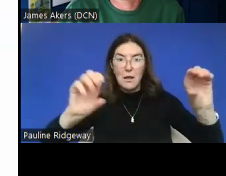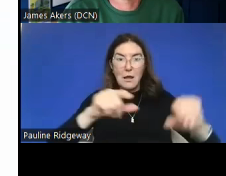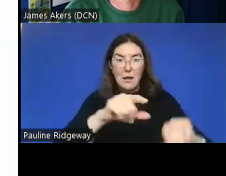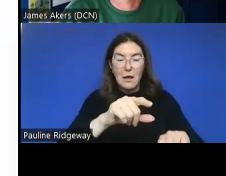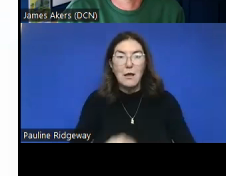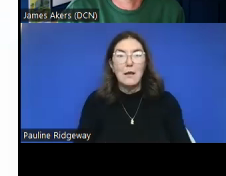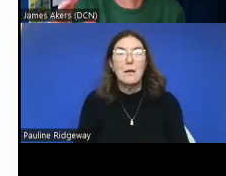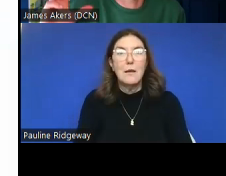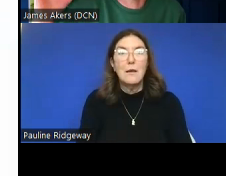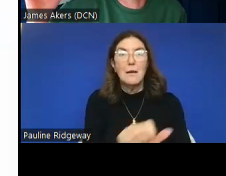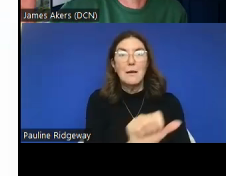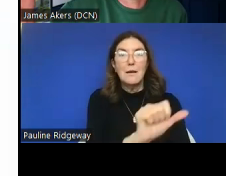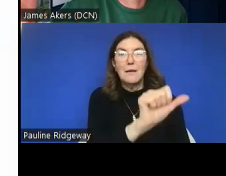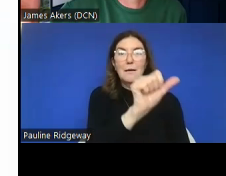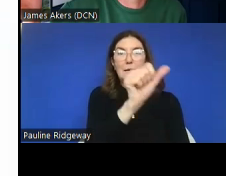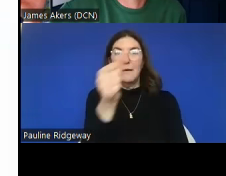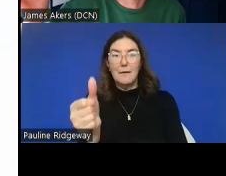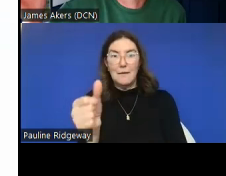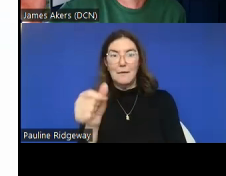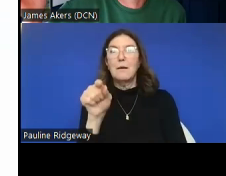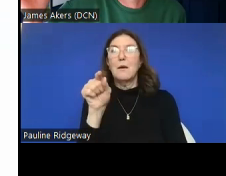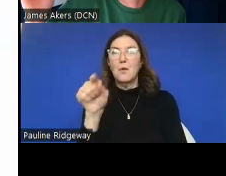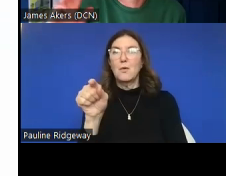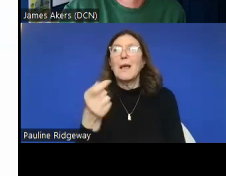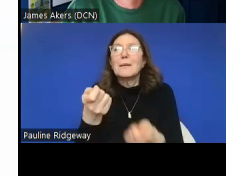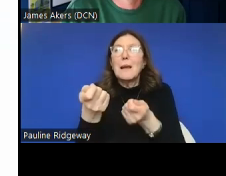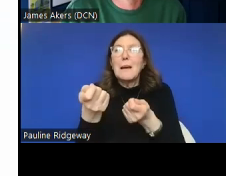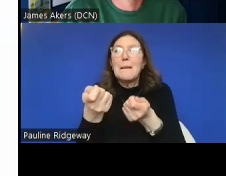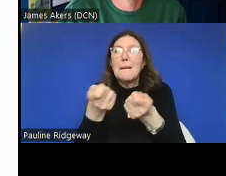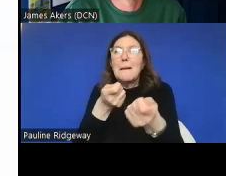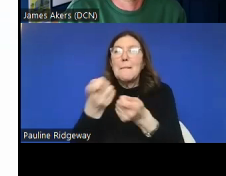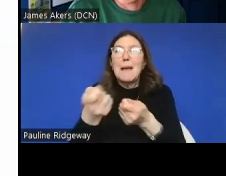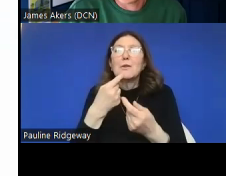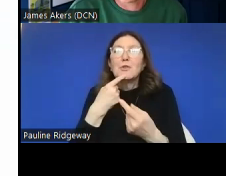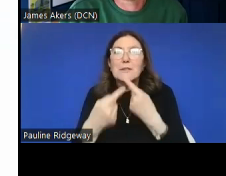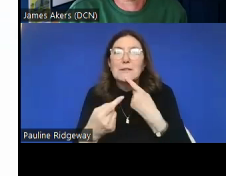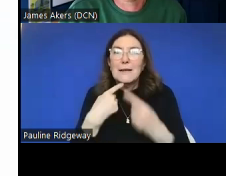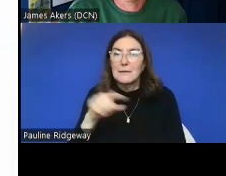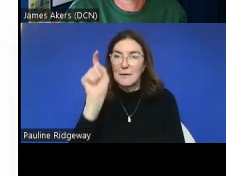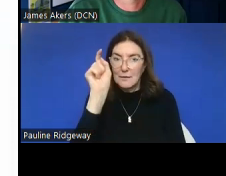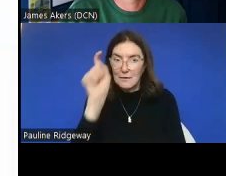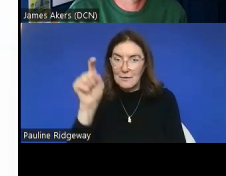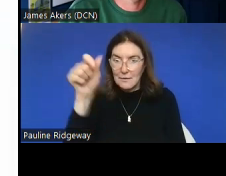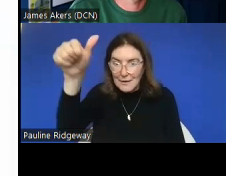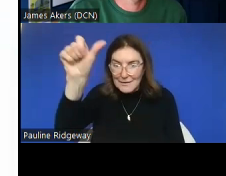and there will be an option for manage data as we go down.